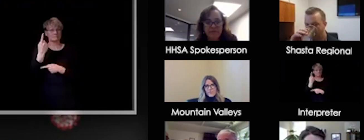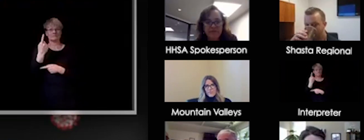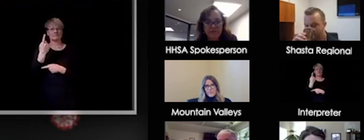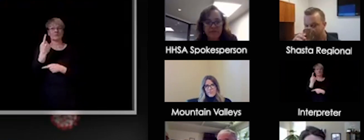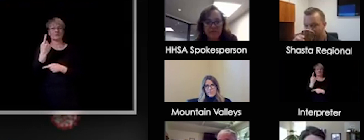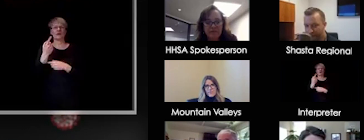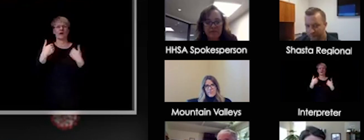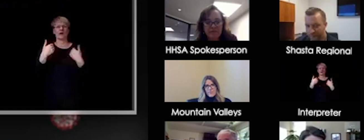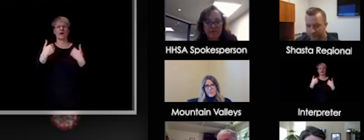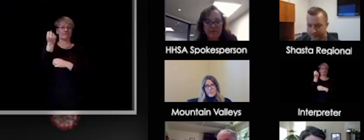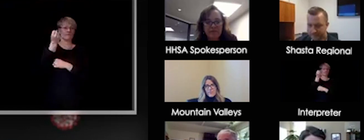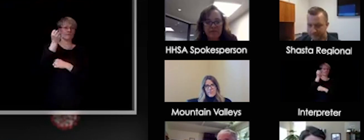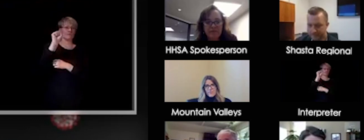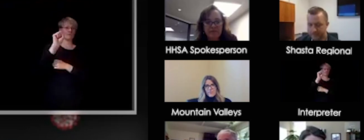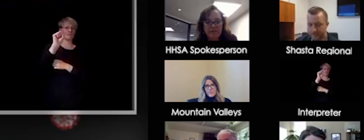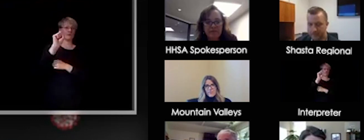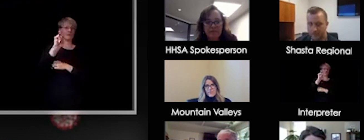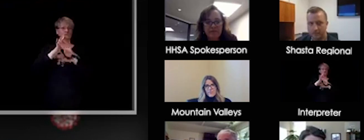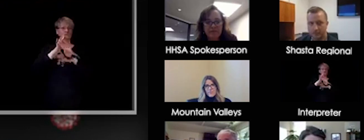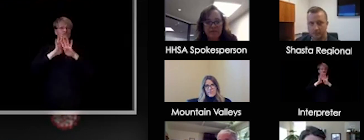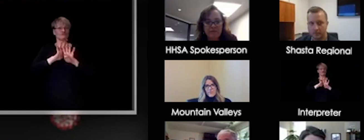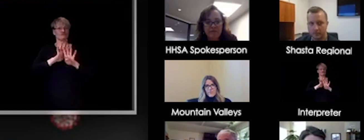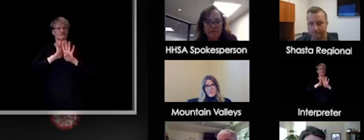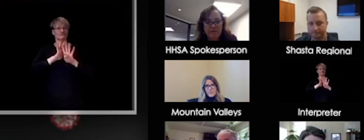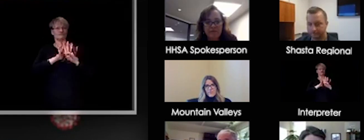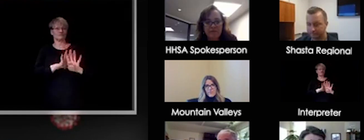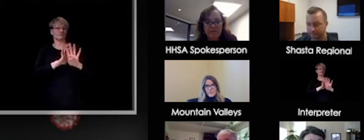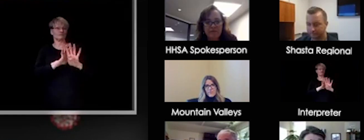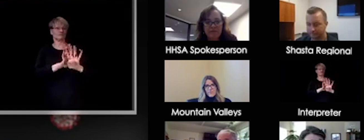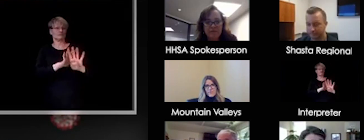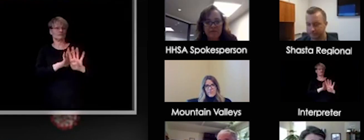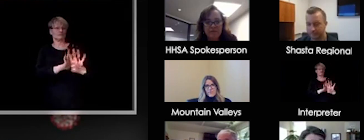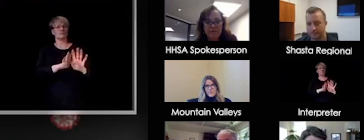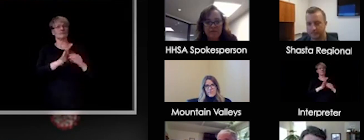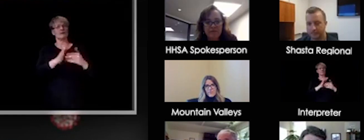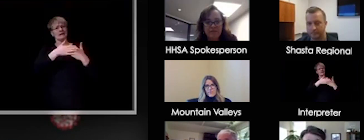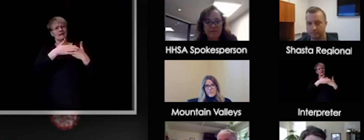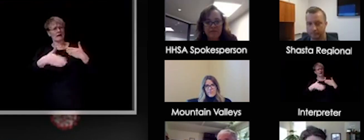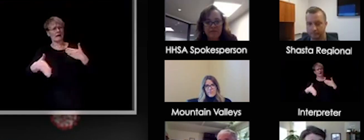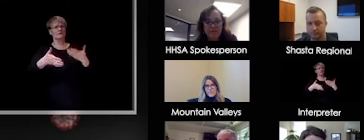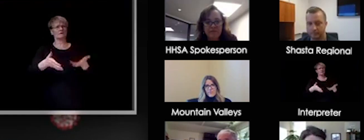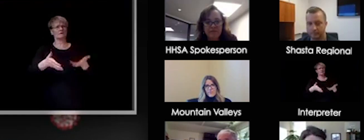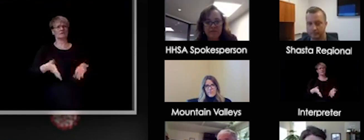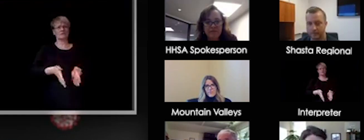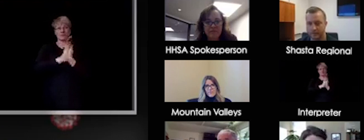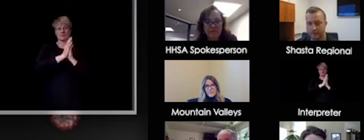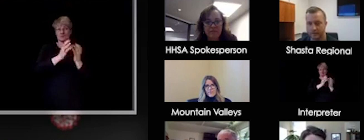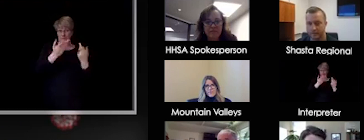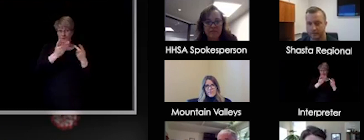I’ve notice that there has been a net result of a lot of the appointments being taken up.